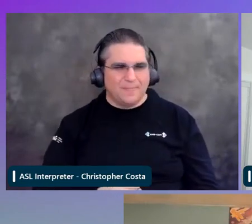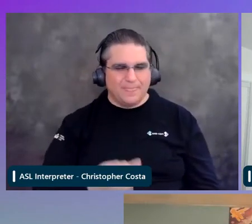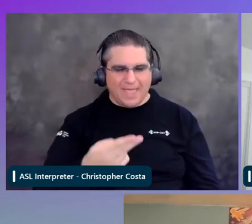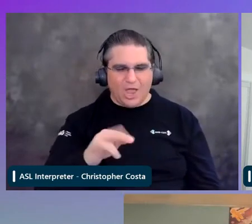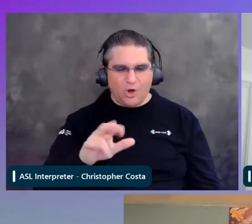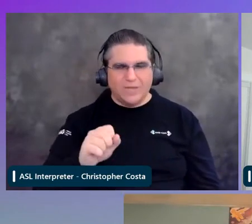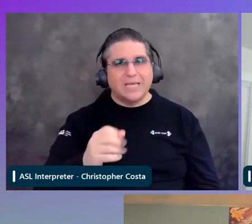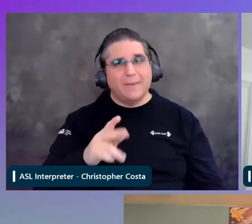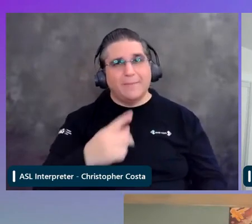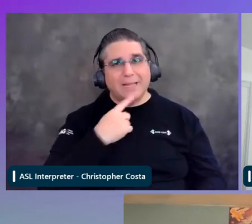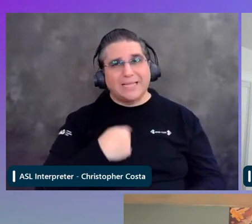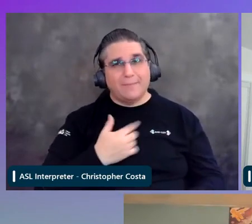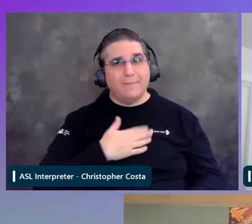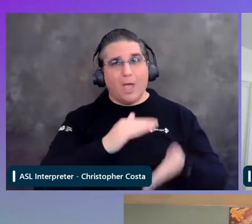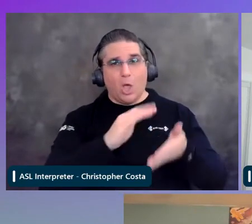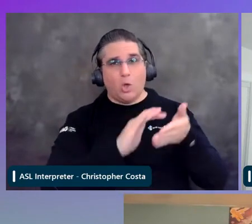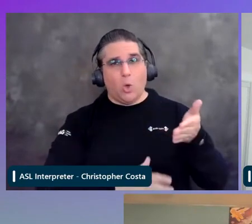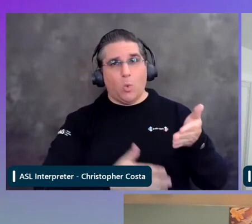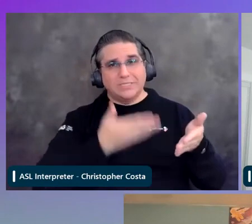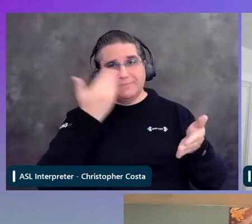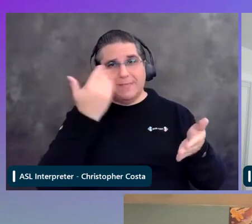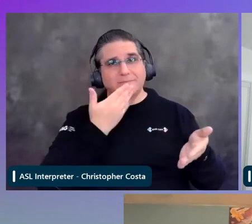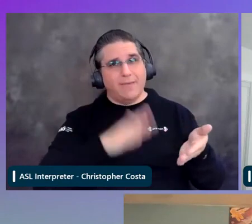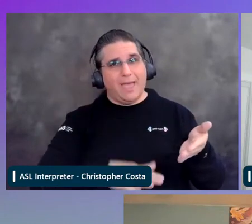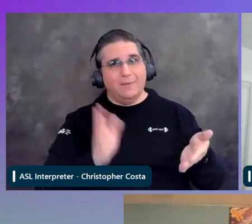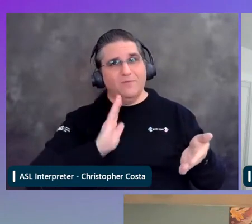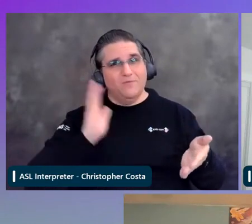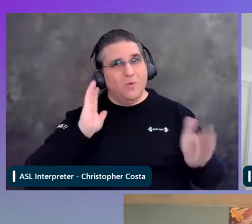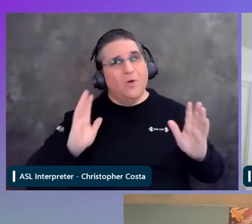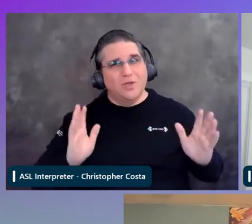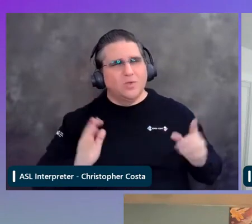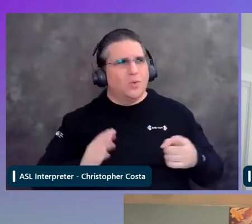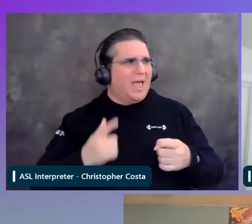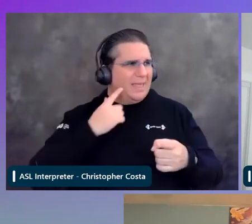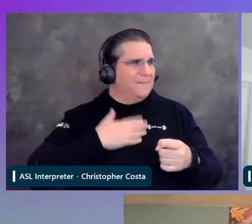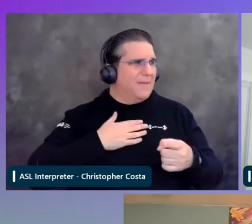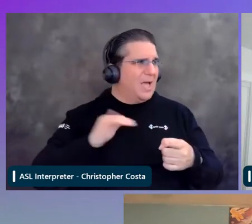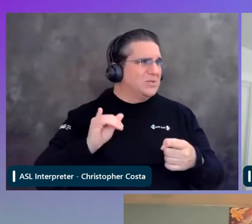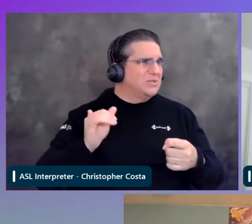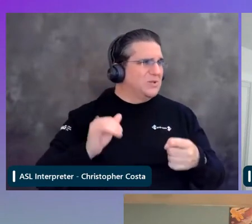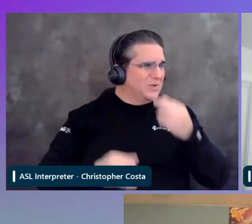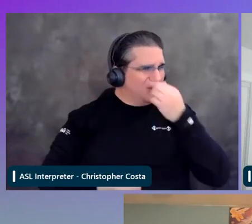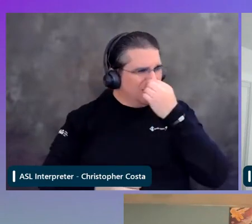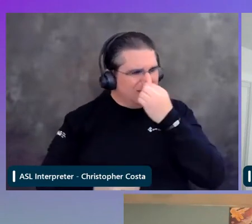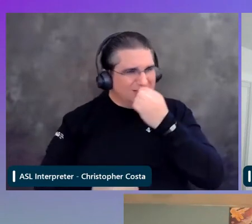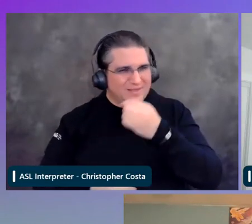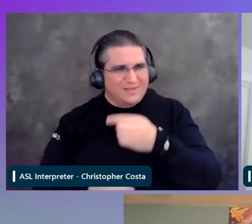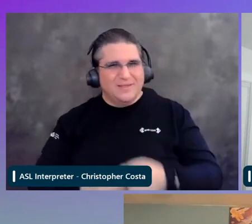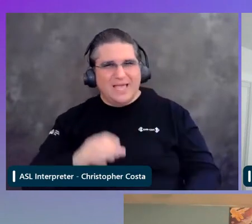smelled bad in the past, so no shame. I'm sure mine is too. I was going to say, isn't that the